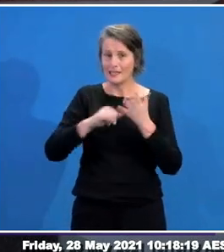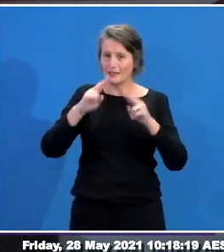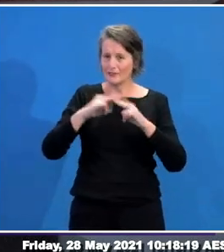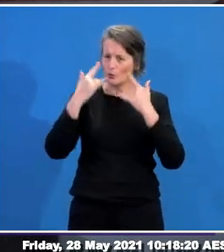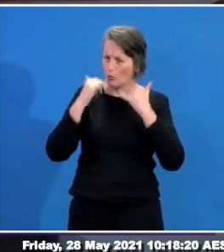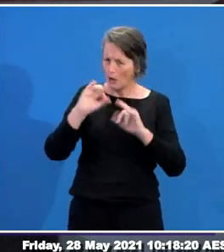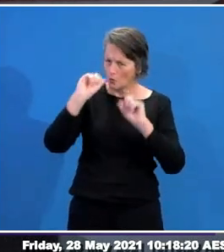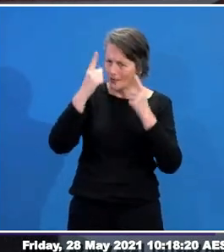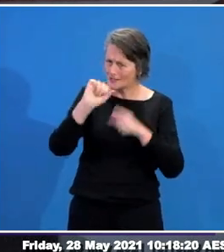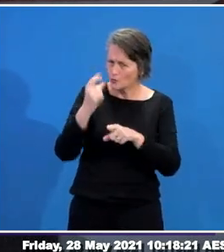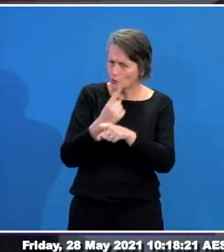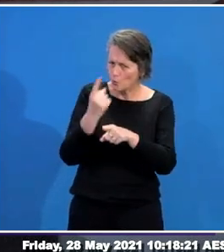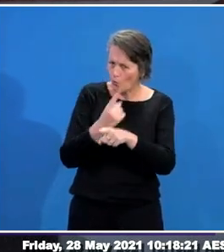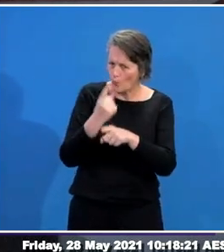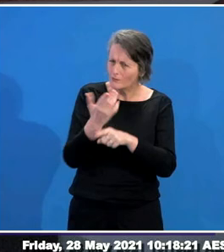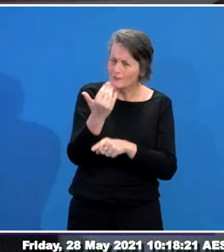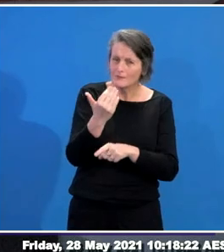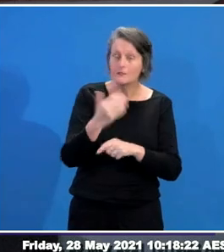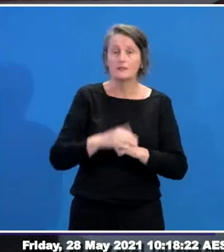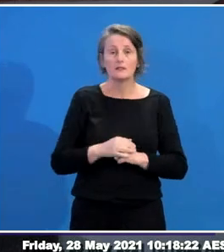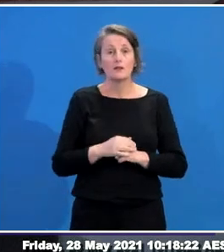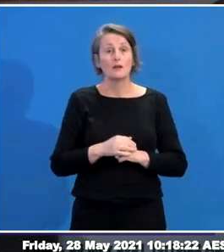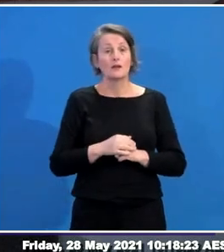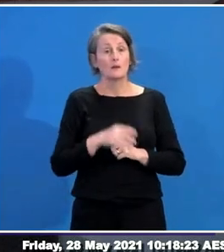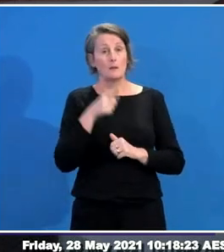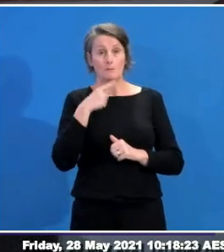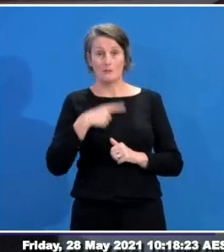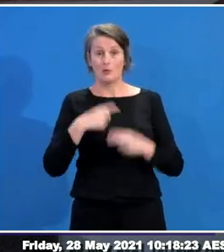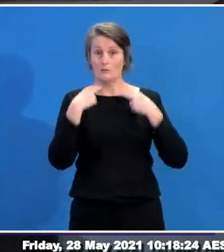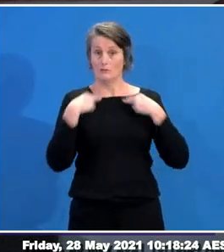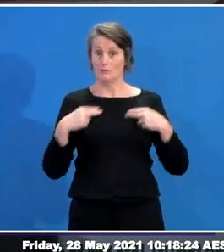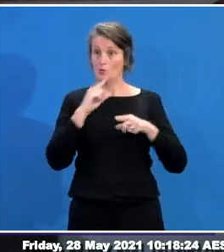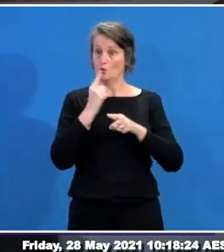There is a suggestion that the retaining of lawyers to investigate